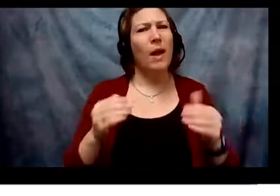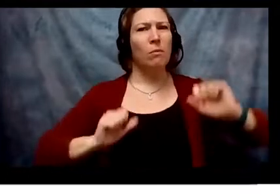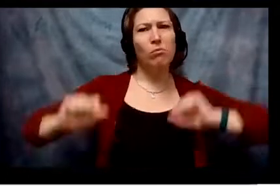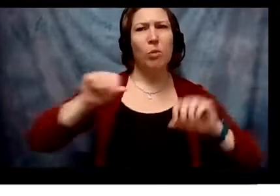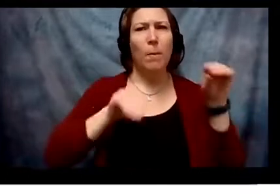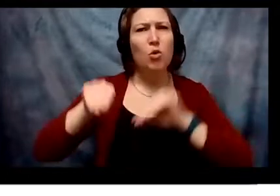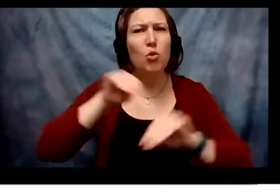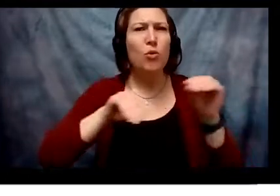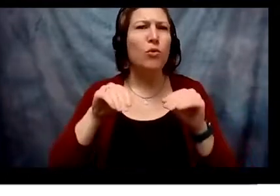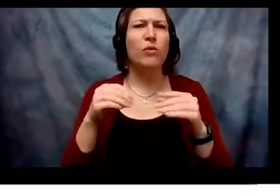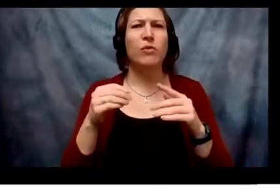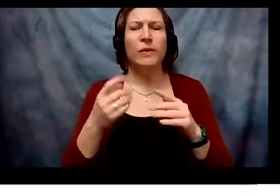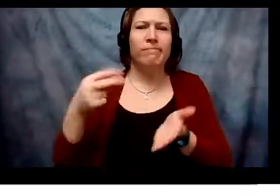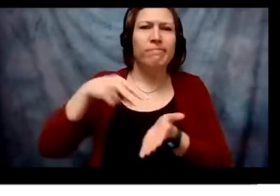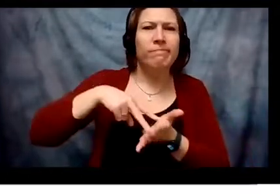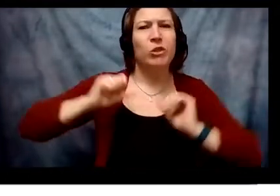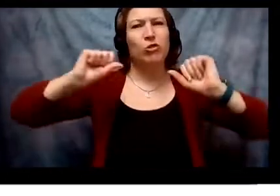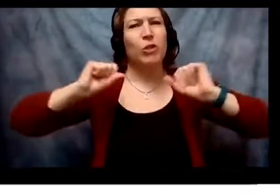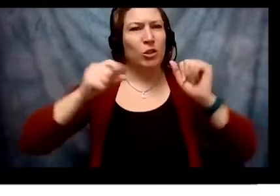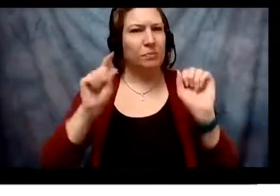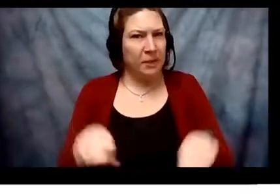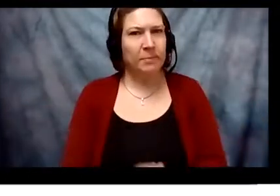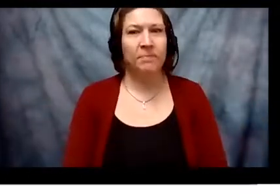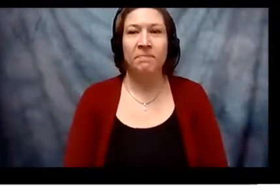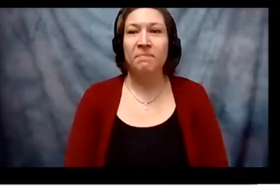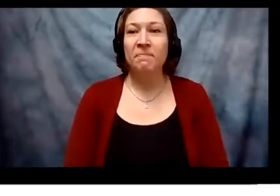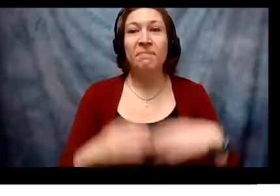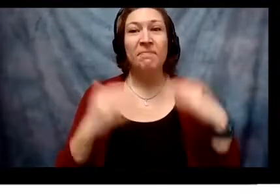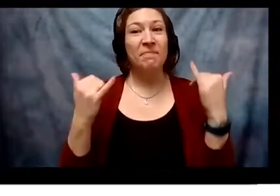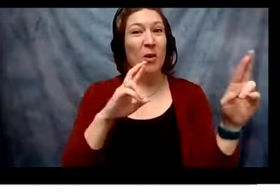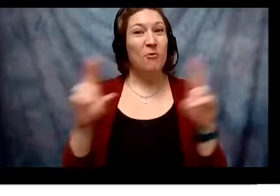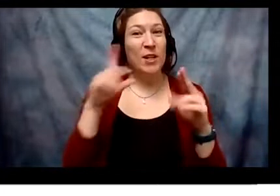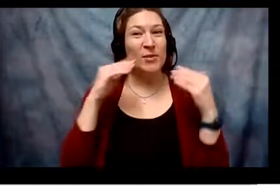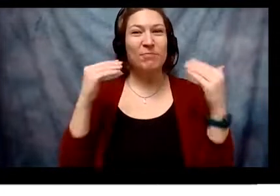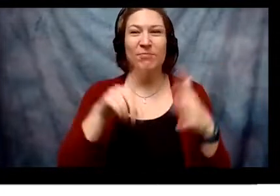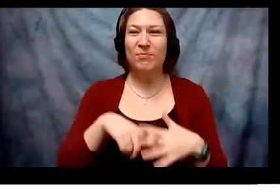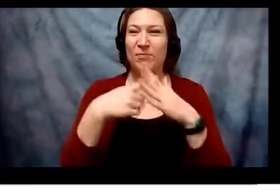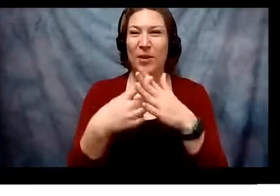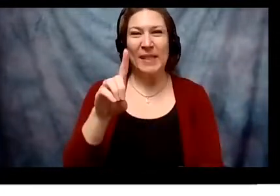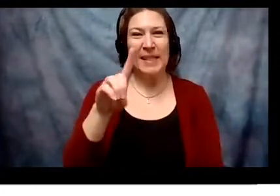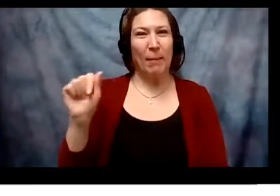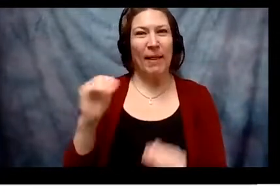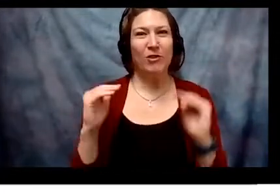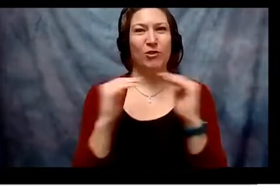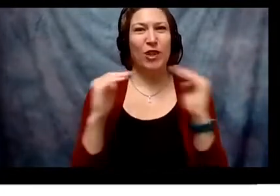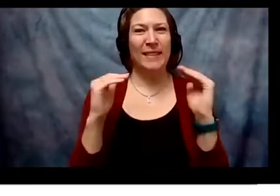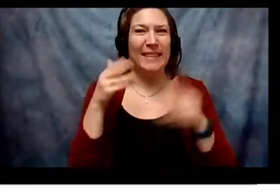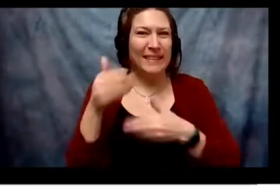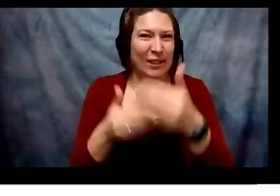Okay. We are ready to formally kick off the Disability Justice series for this large and